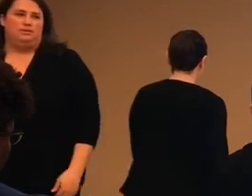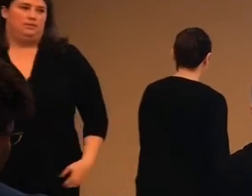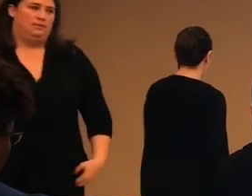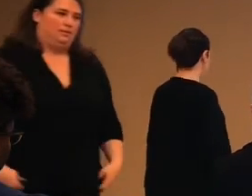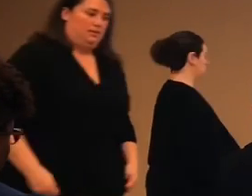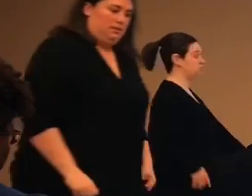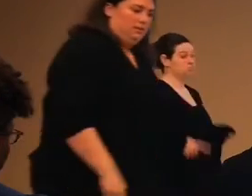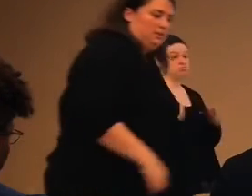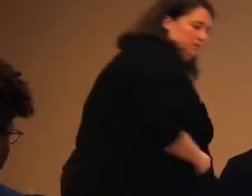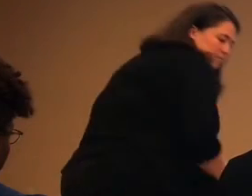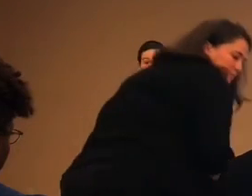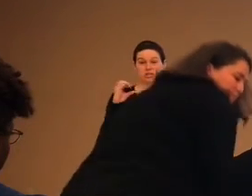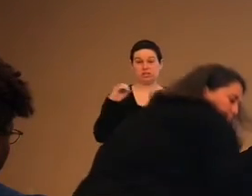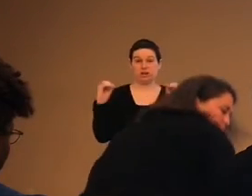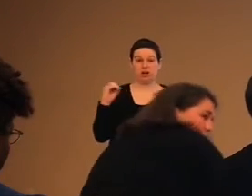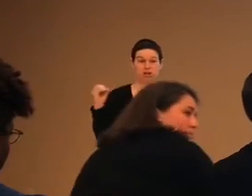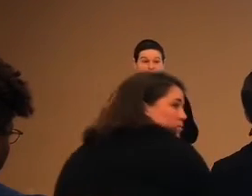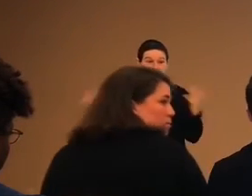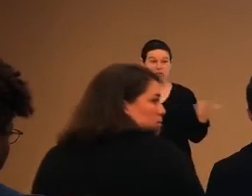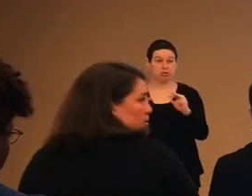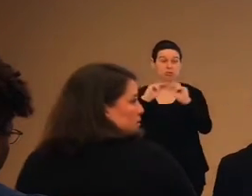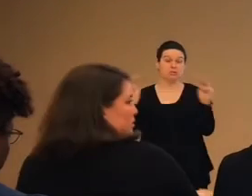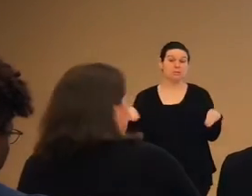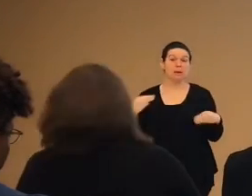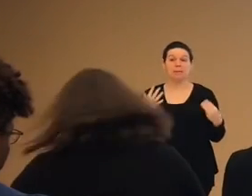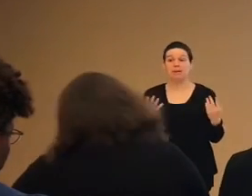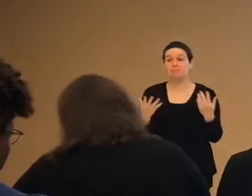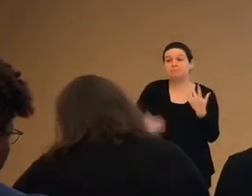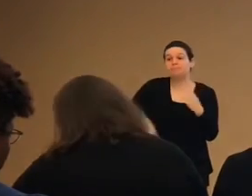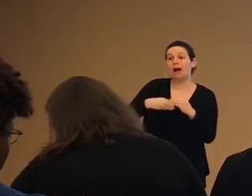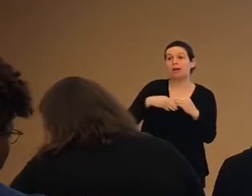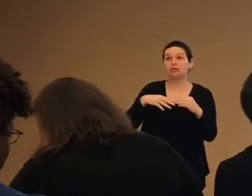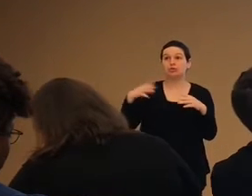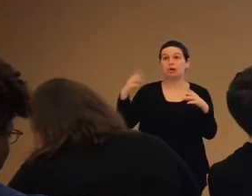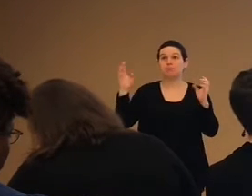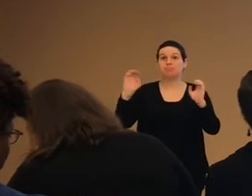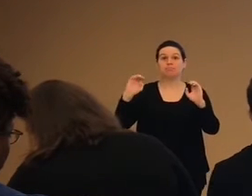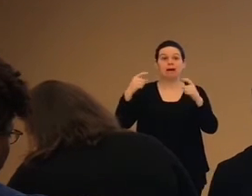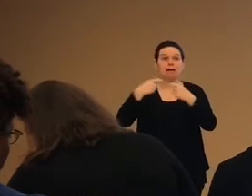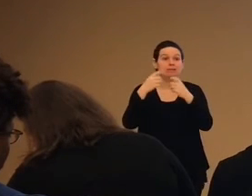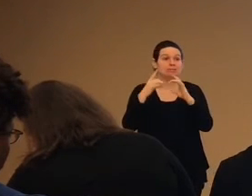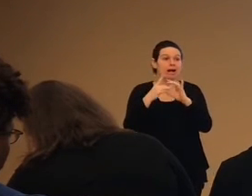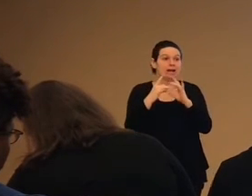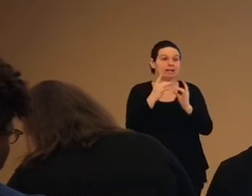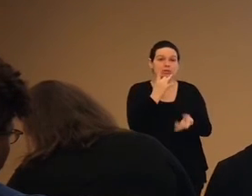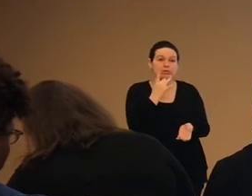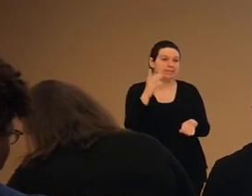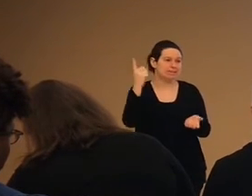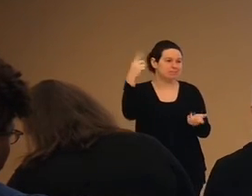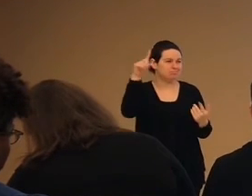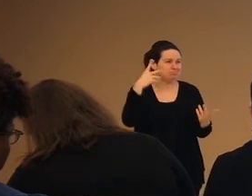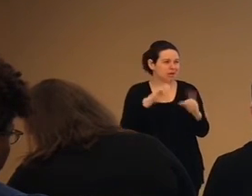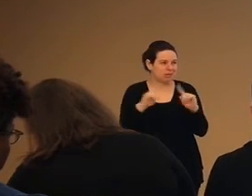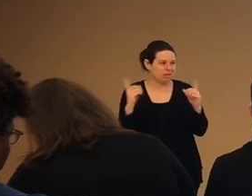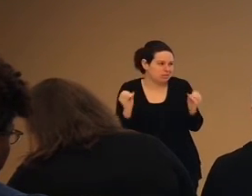Maybe some extra electricity for the lights to be on By that's neither here nor there so